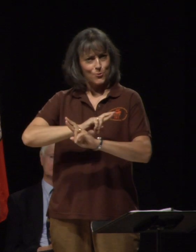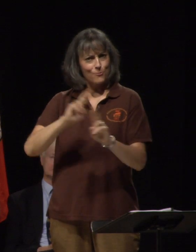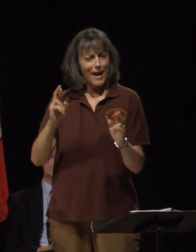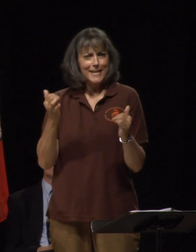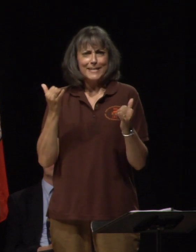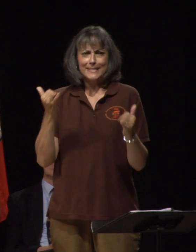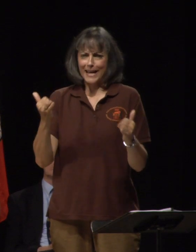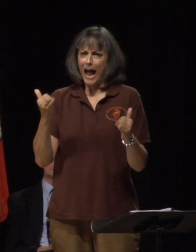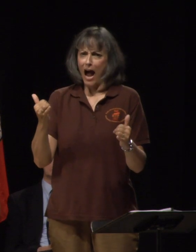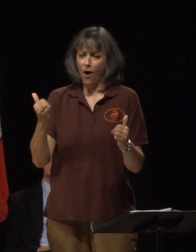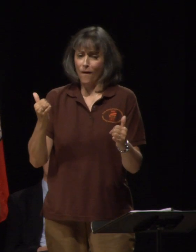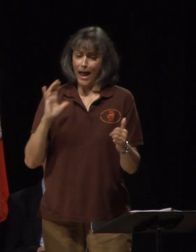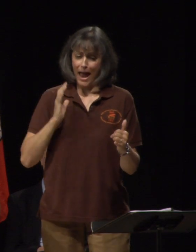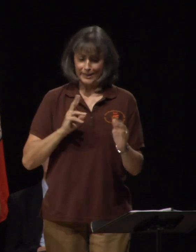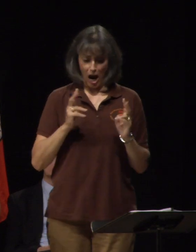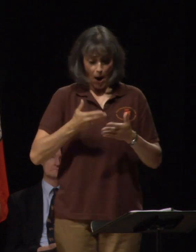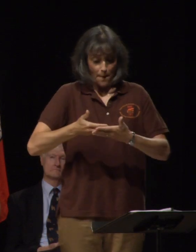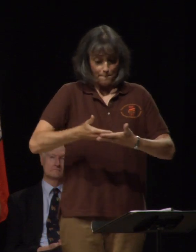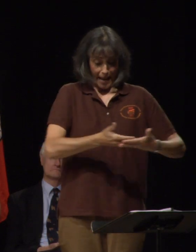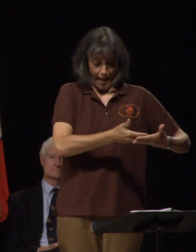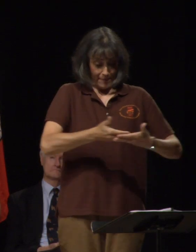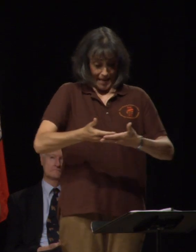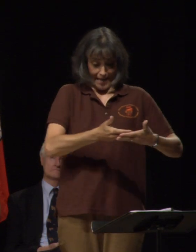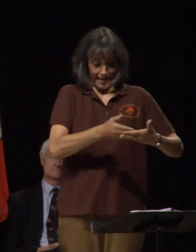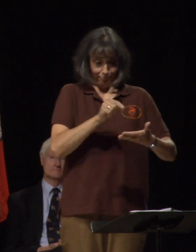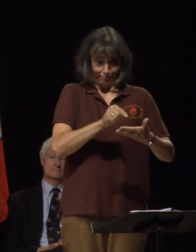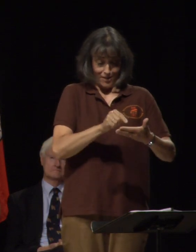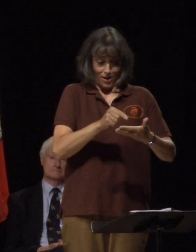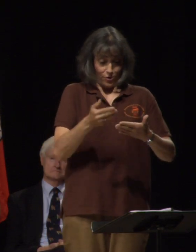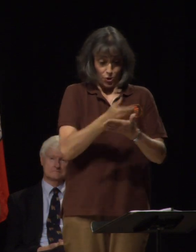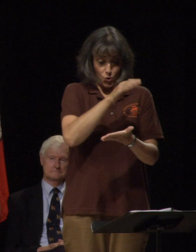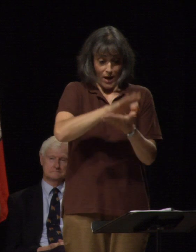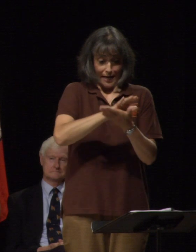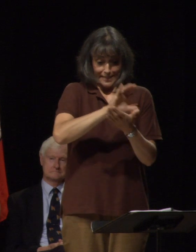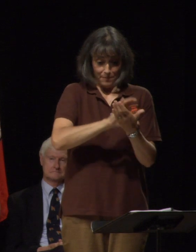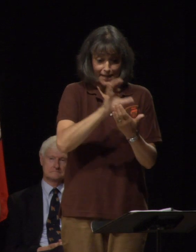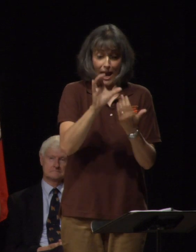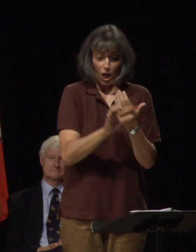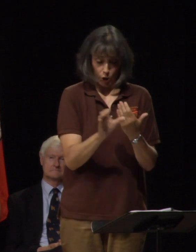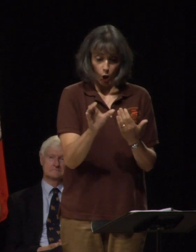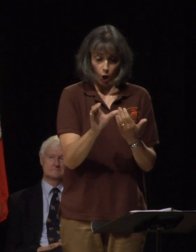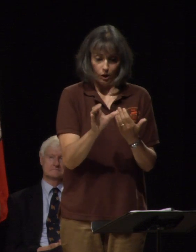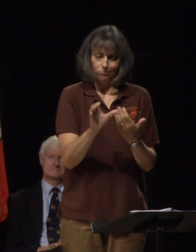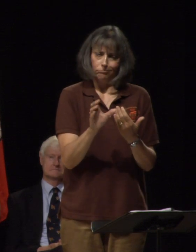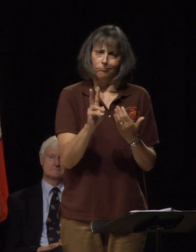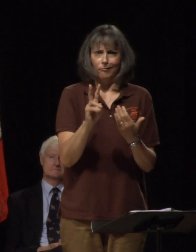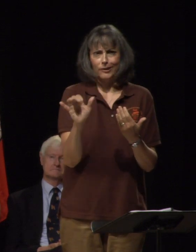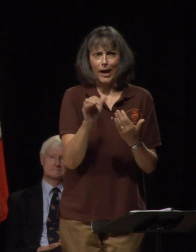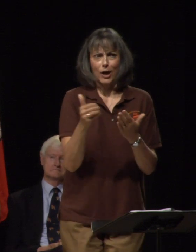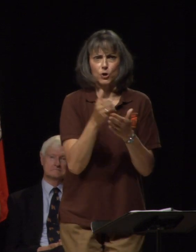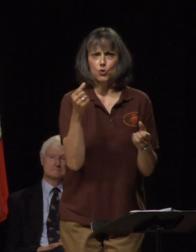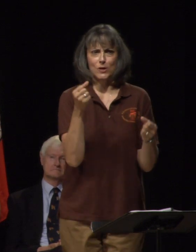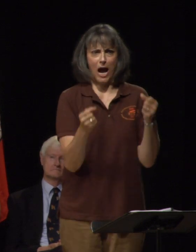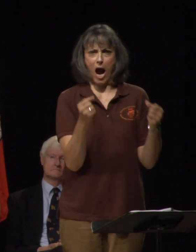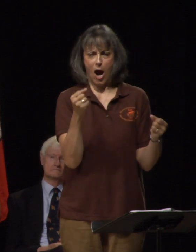THIS BABY, THIS NEW ACADEMIC CALENDAR OUT FOR A SPIN. BUT THOSE WORDS REALLY DO NOT DO